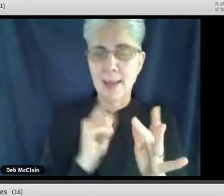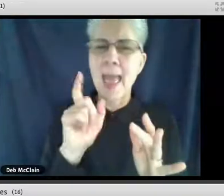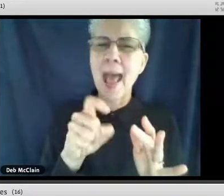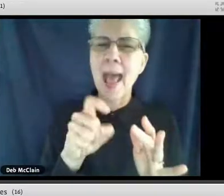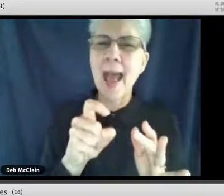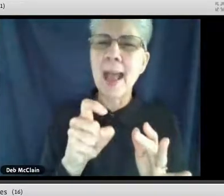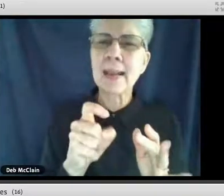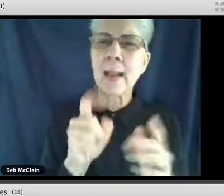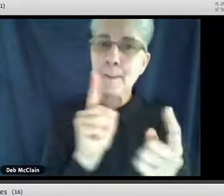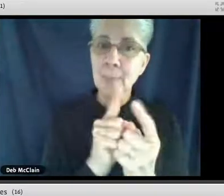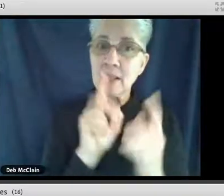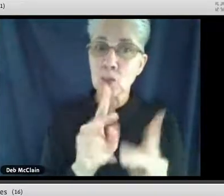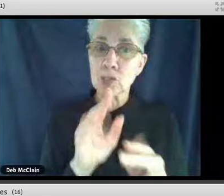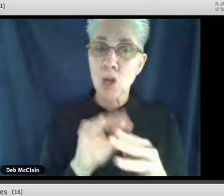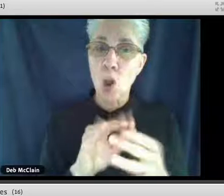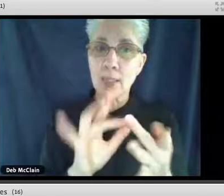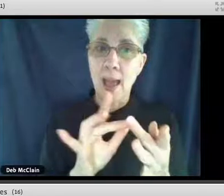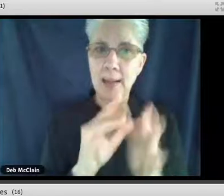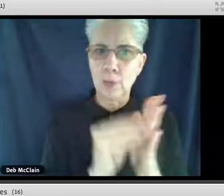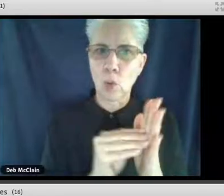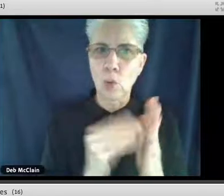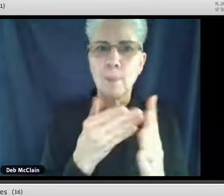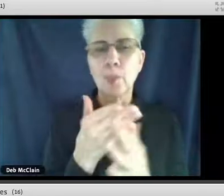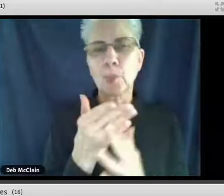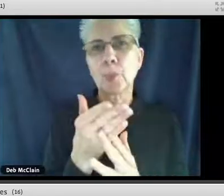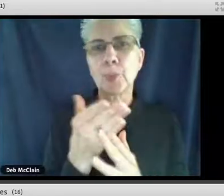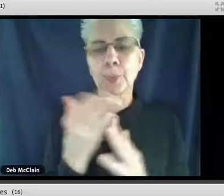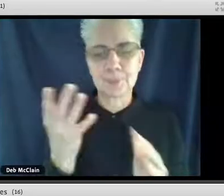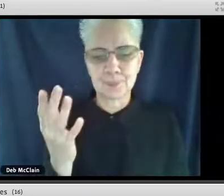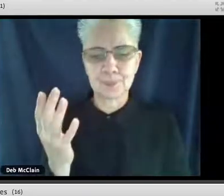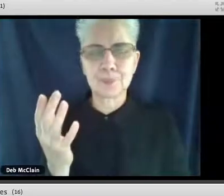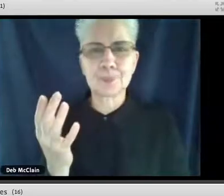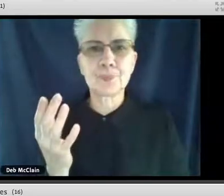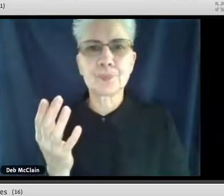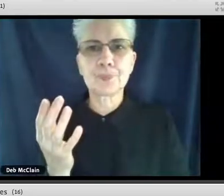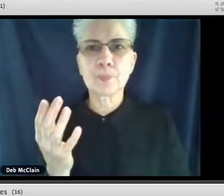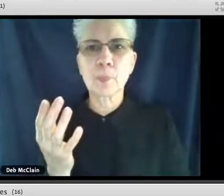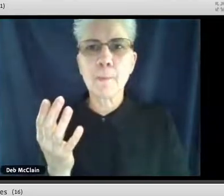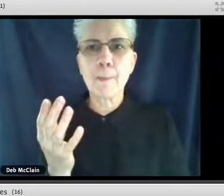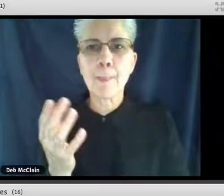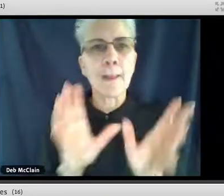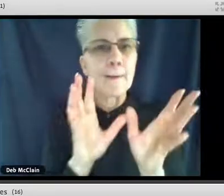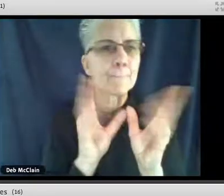and I record them through GoToMeeting or Zoom or Google Meet or whatever platform you want.